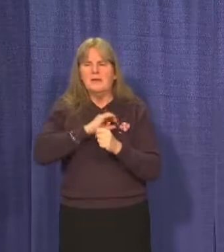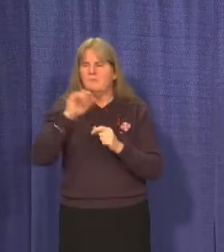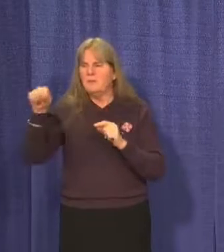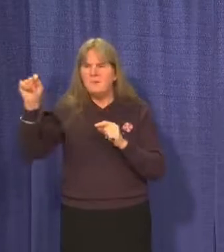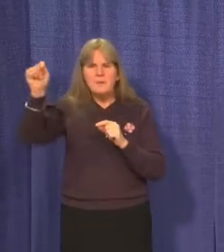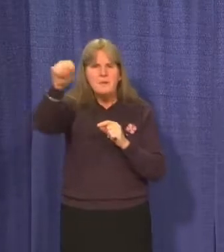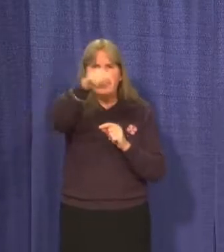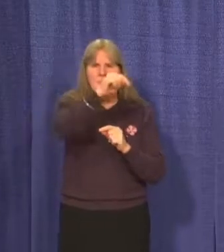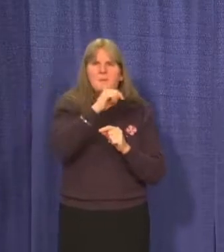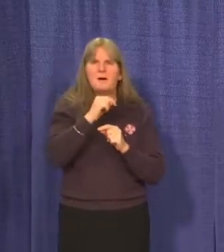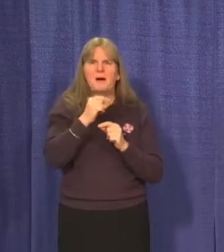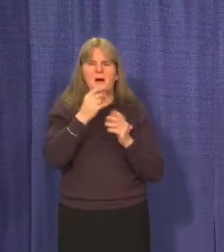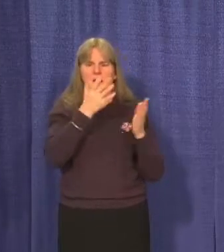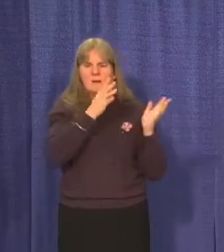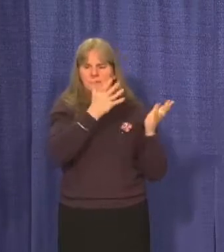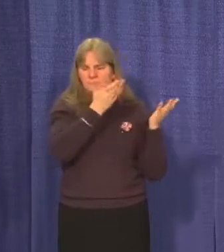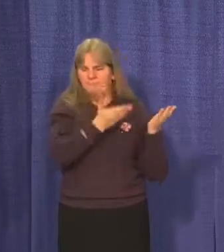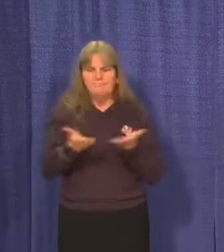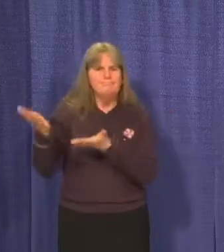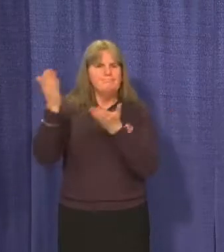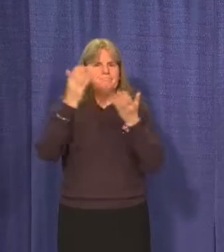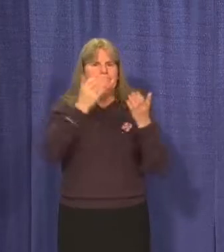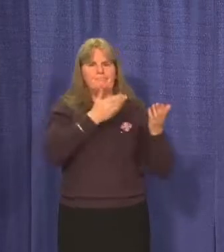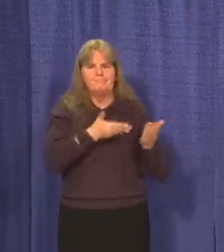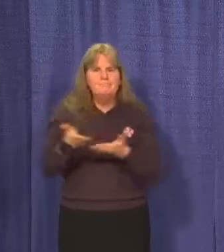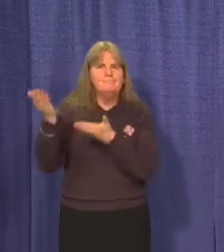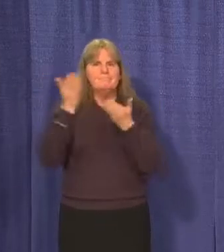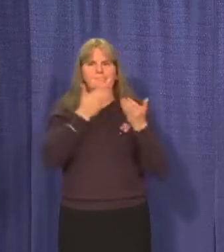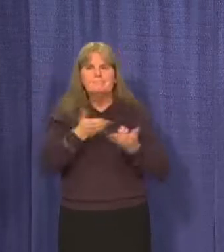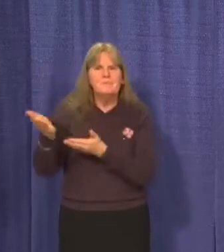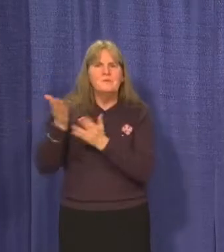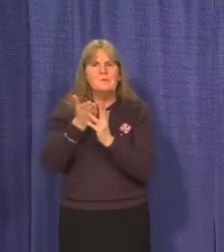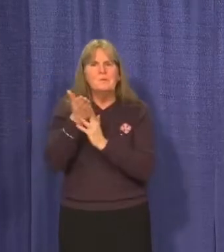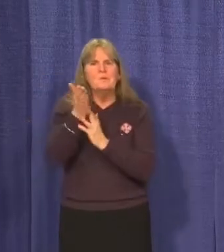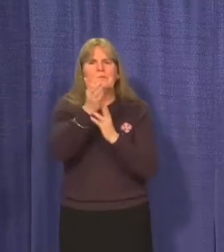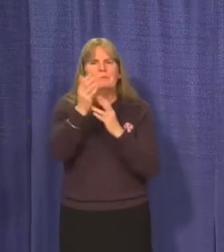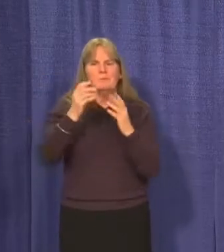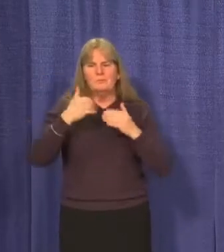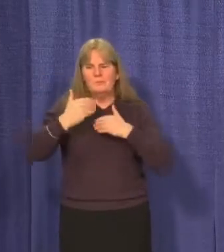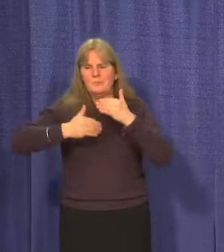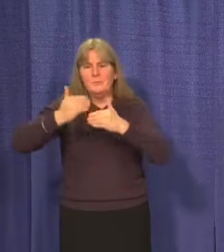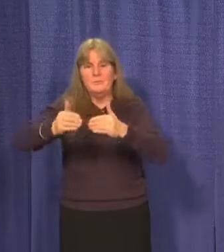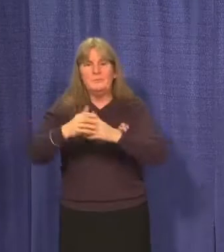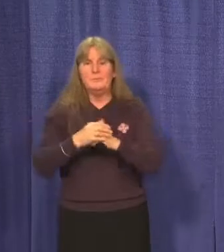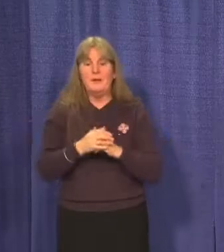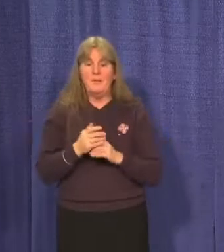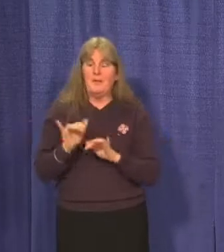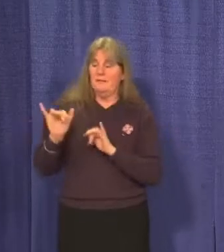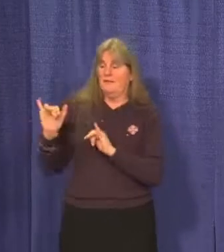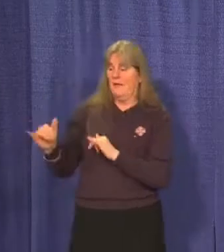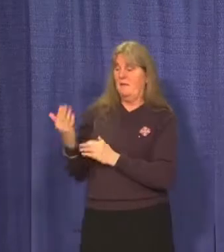So that people are taken care of rapidly and get their shot and have their 15 minutes to wait